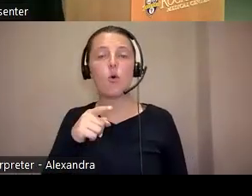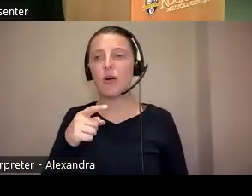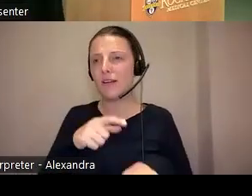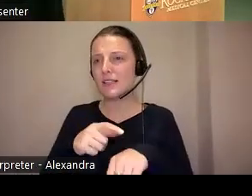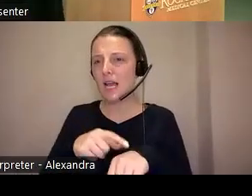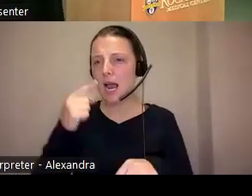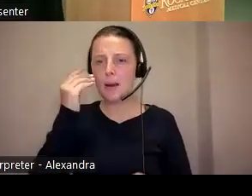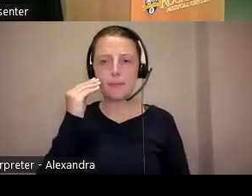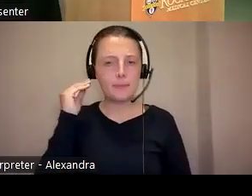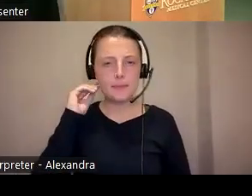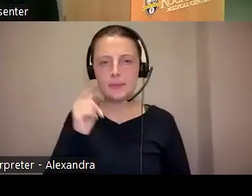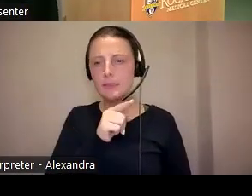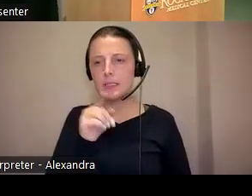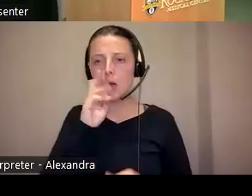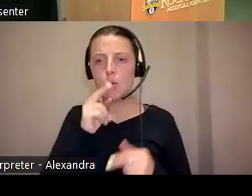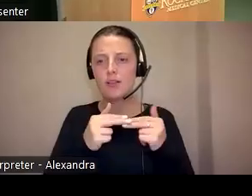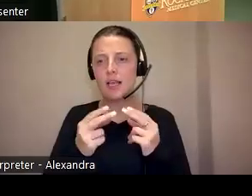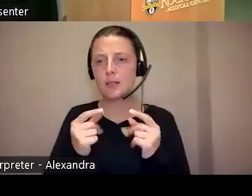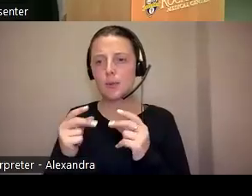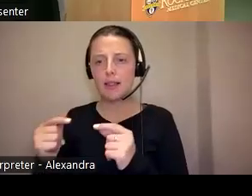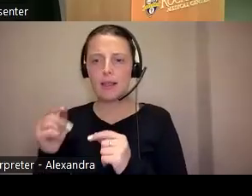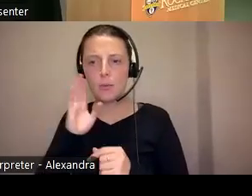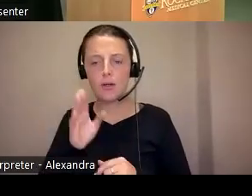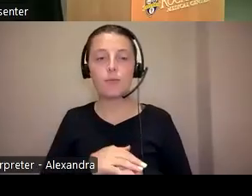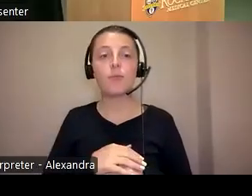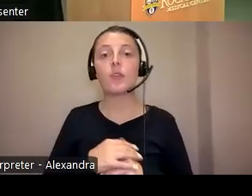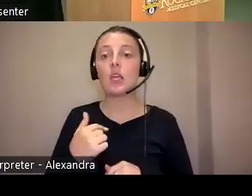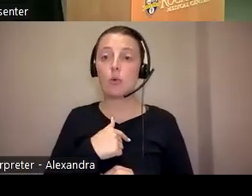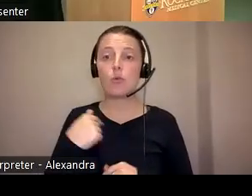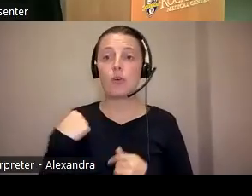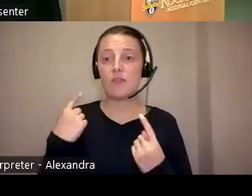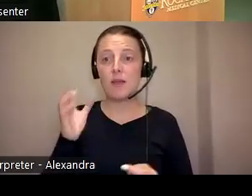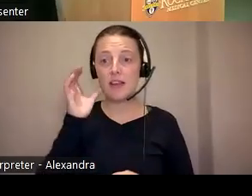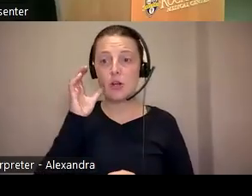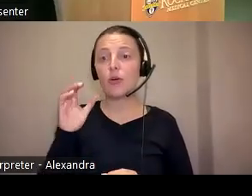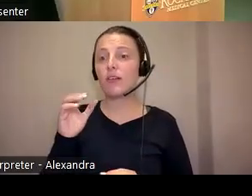Um, we've been hearing about how there was this survey uh given to strong recovery patients and